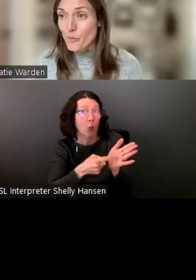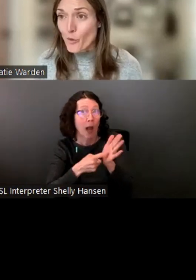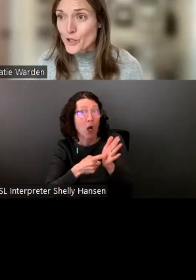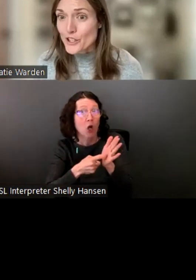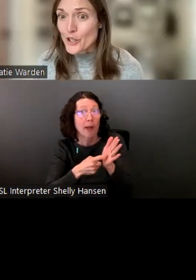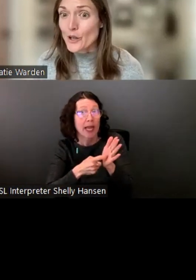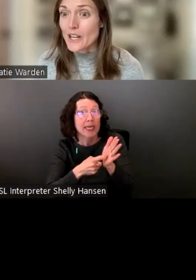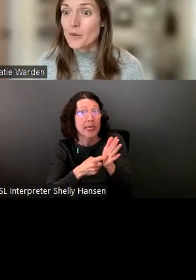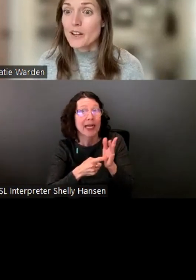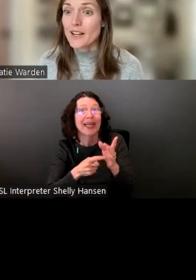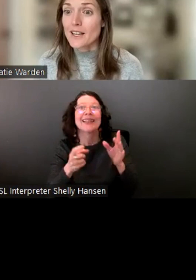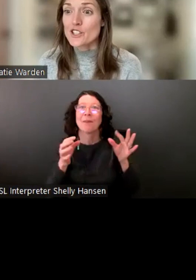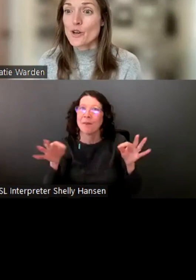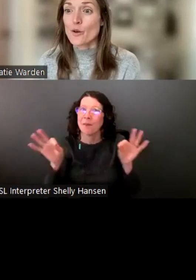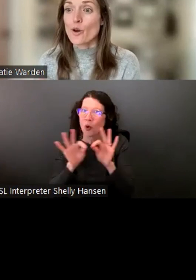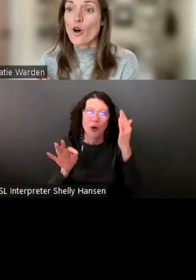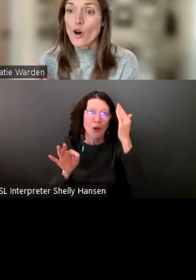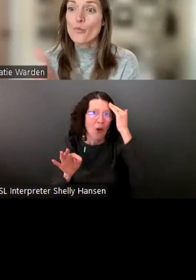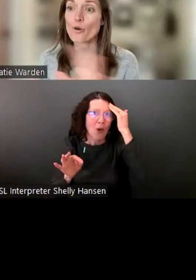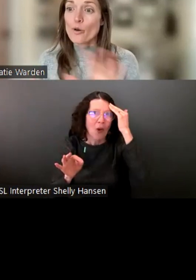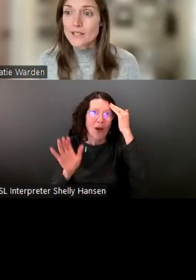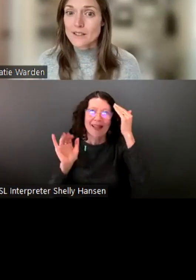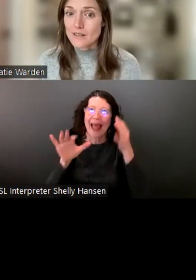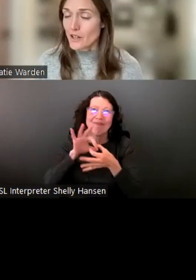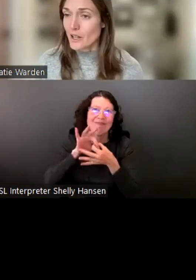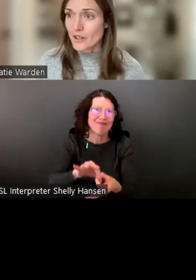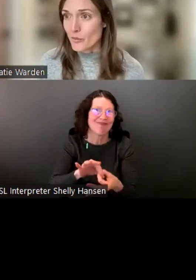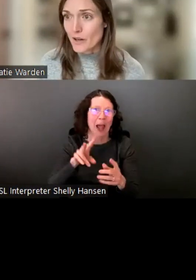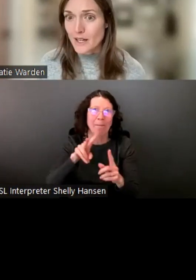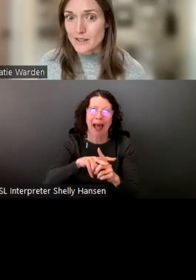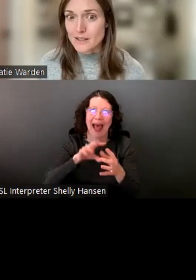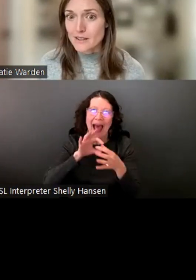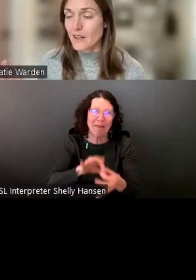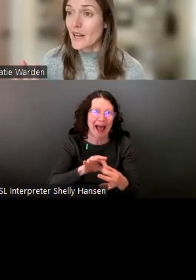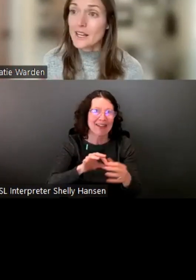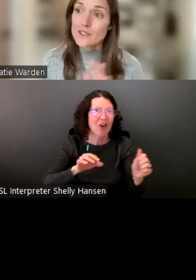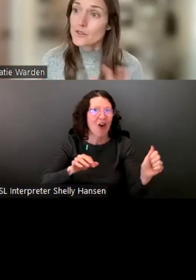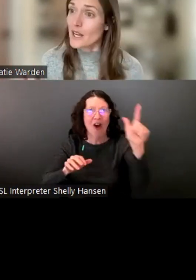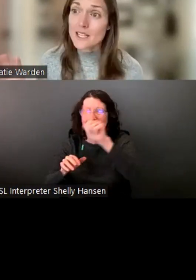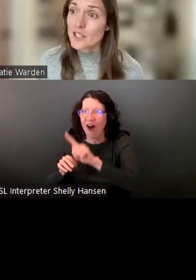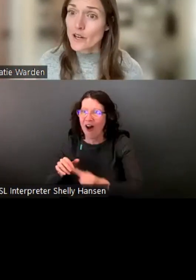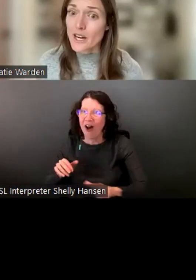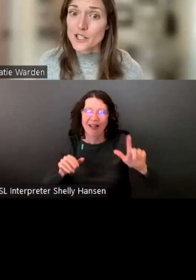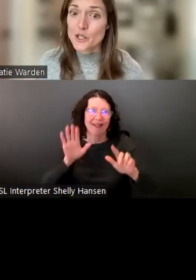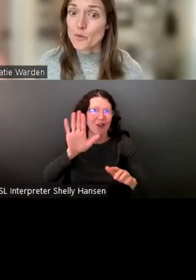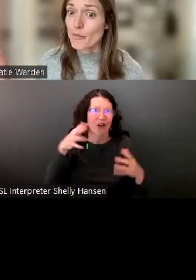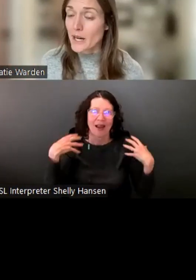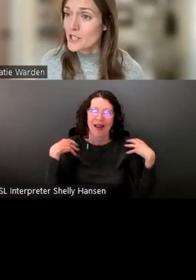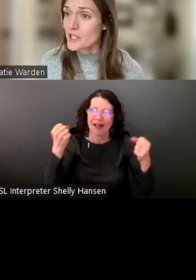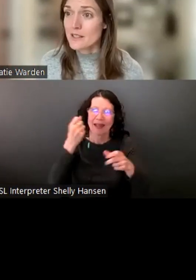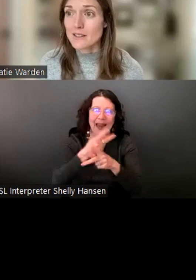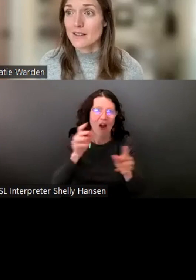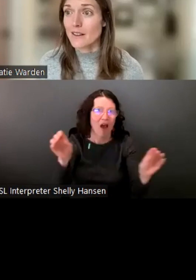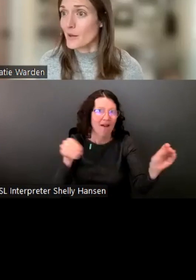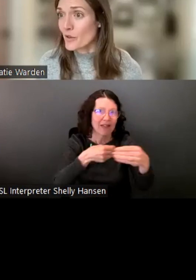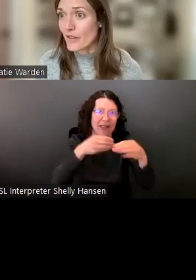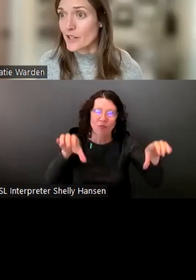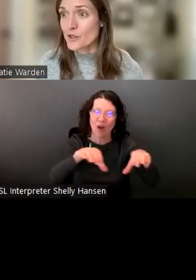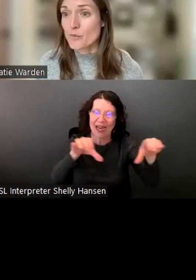it's important to note it applies throughout all points of your healthcare practice. Any interactions where patients and providers